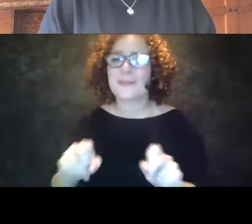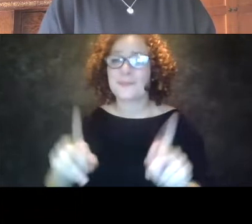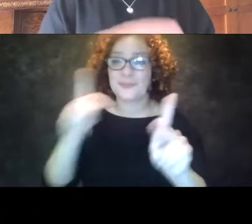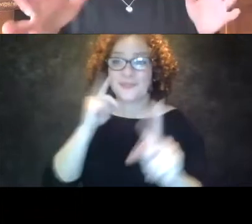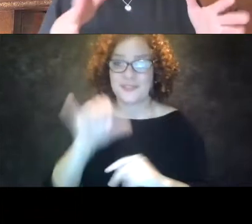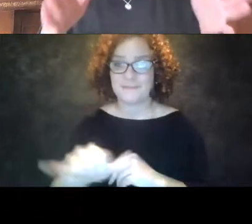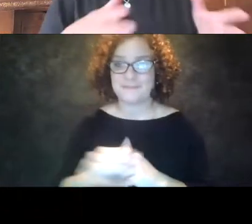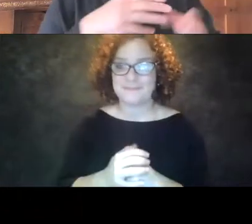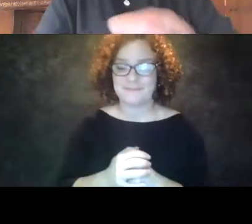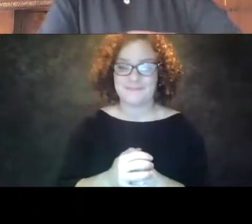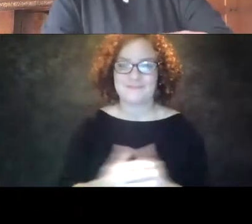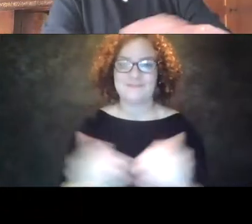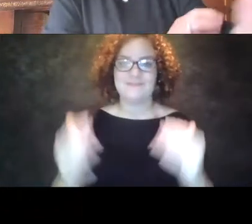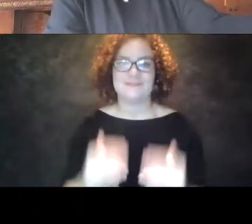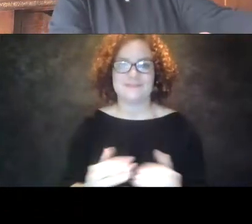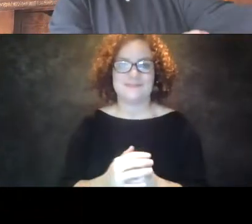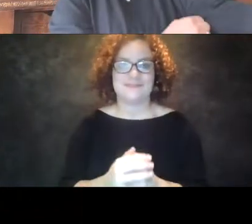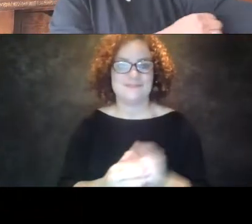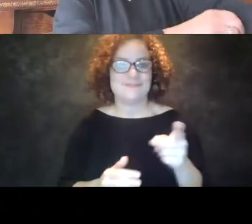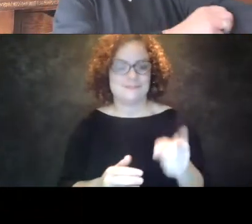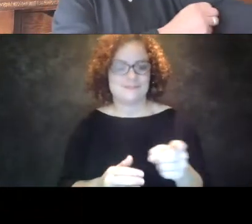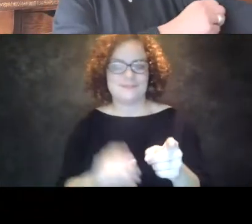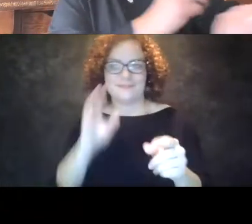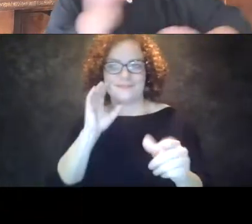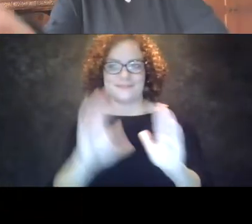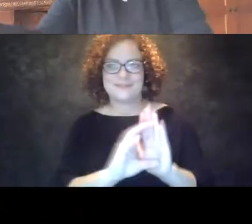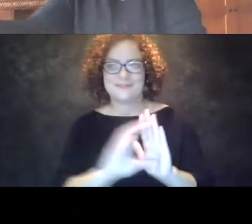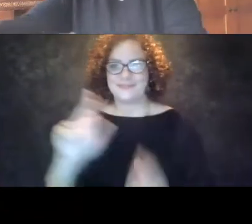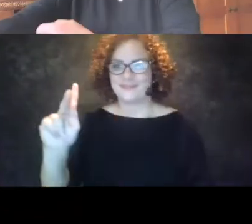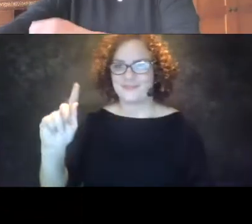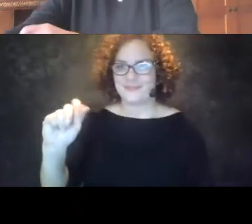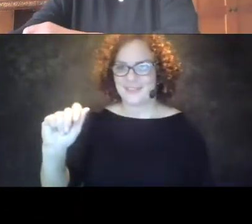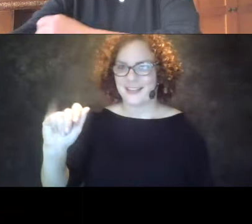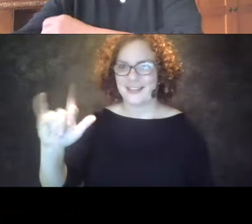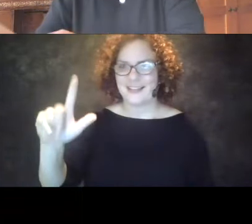And then this is just an image that Kayla likes to share, and it's a good one, if you're